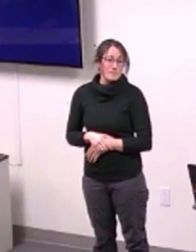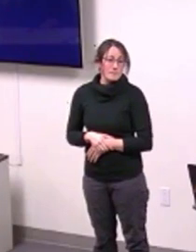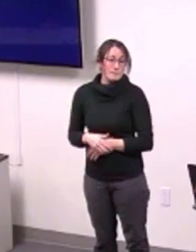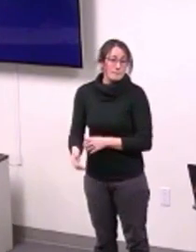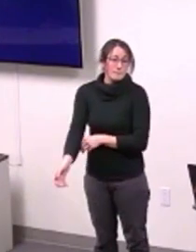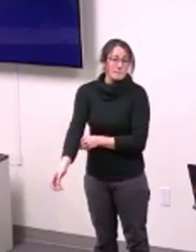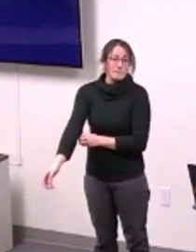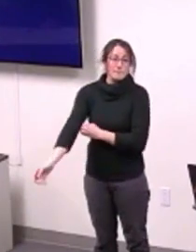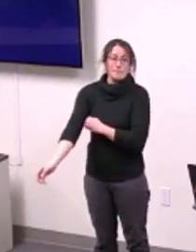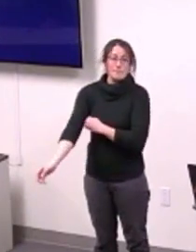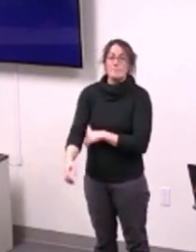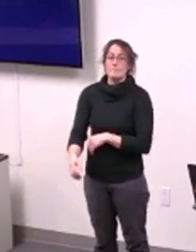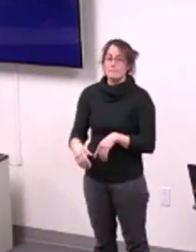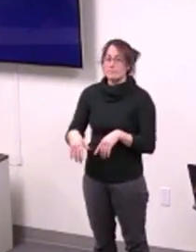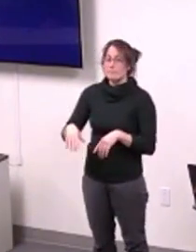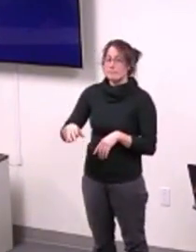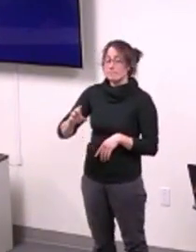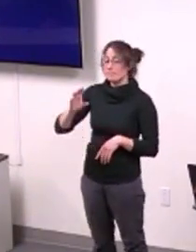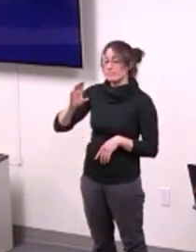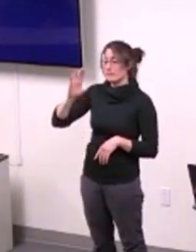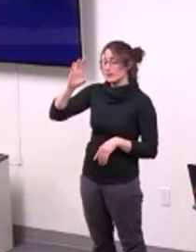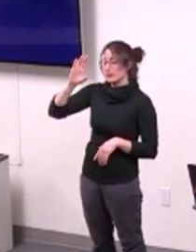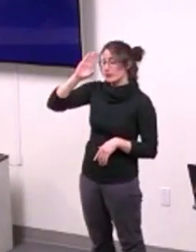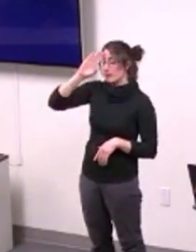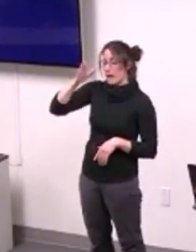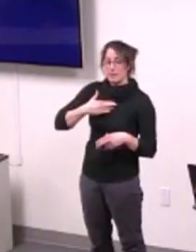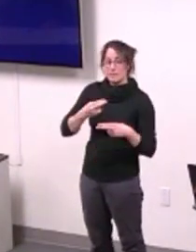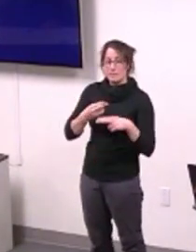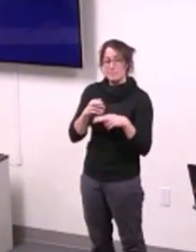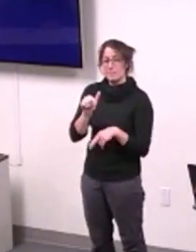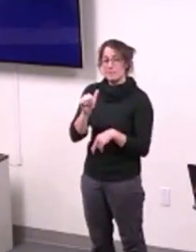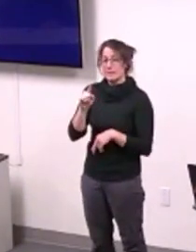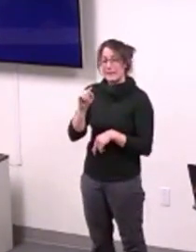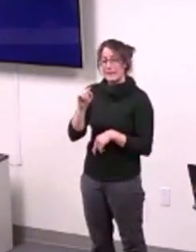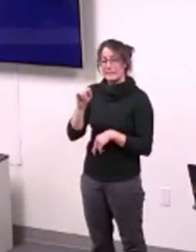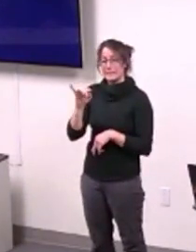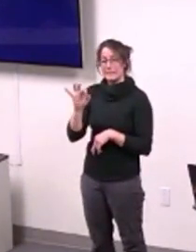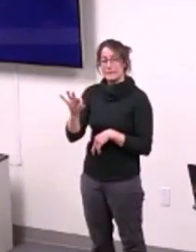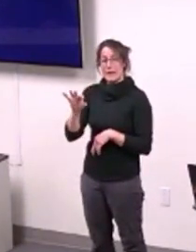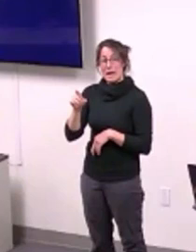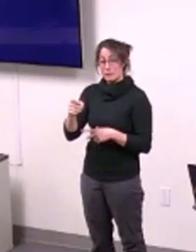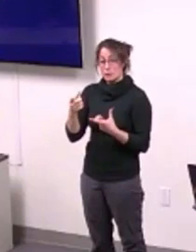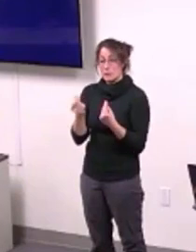Hi, this is Latif . Have you done any research around the status of people